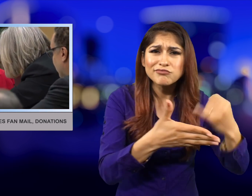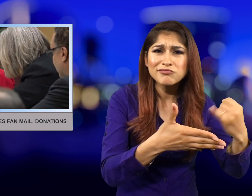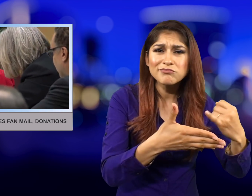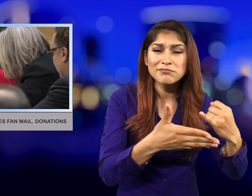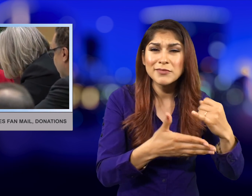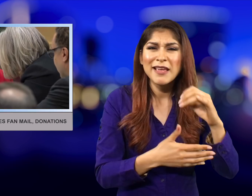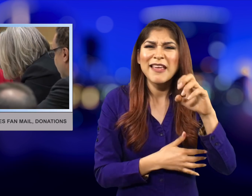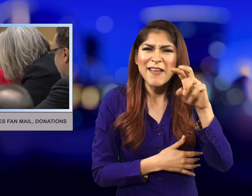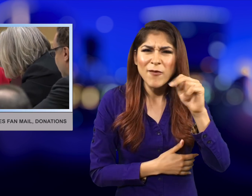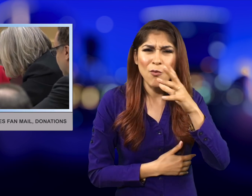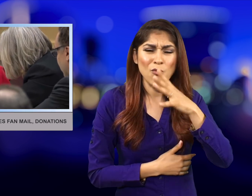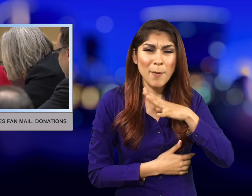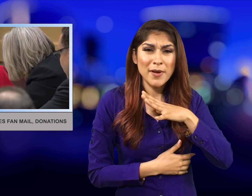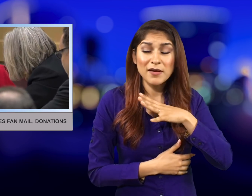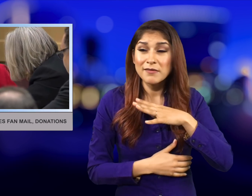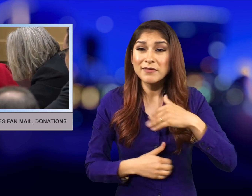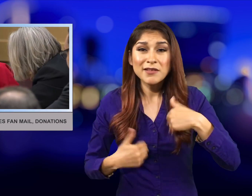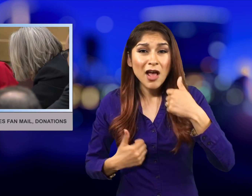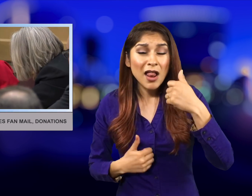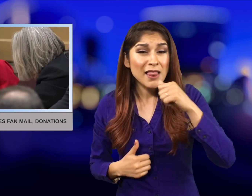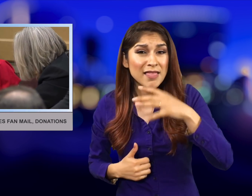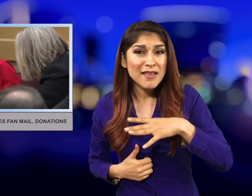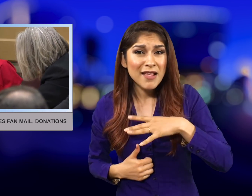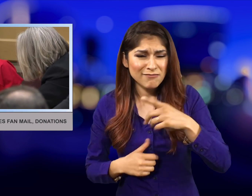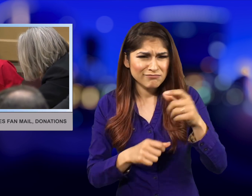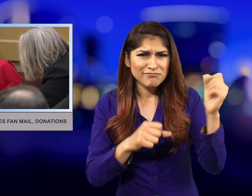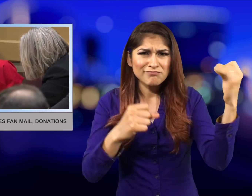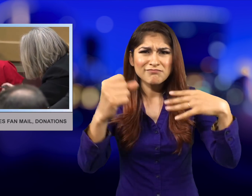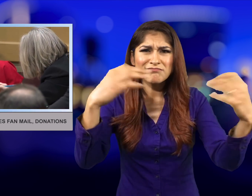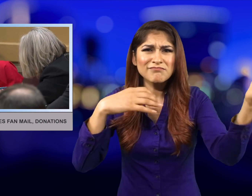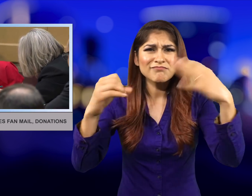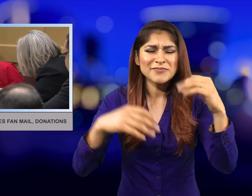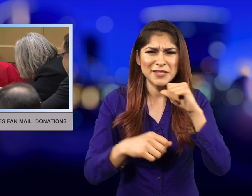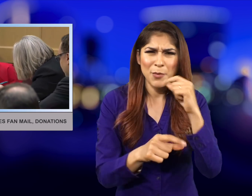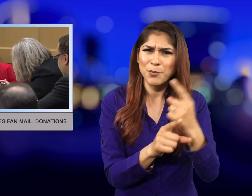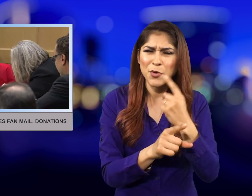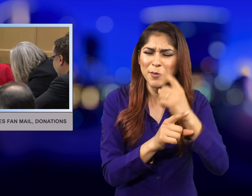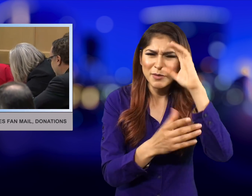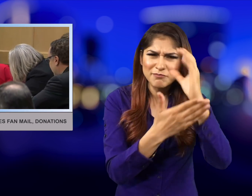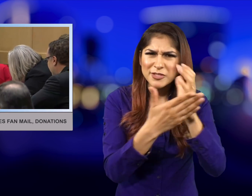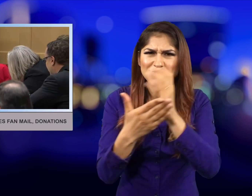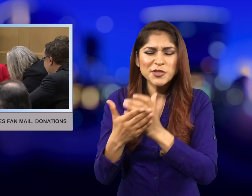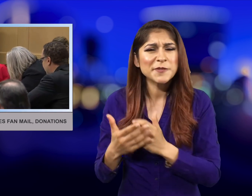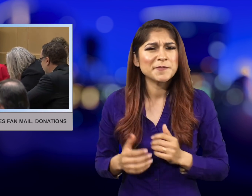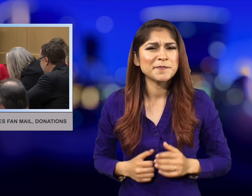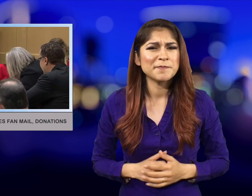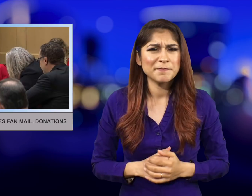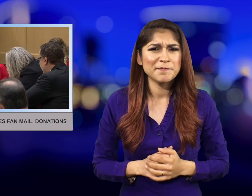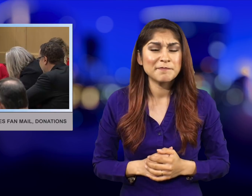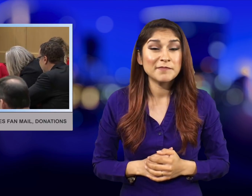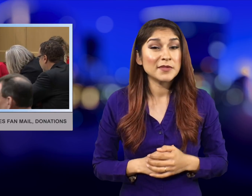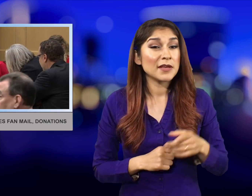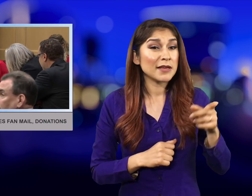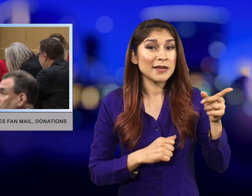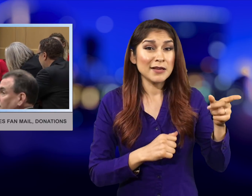There are drawings, cards and envelopes filled with pictures of women and even teens in suggestive poses.